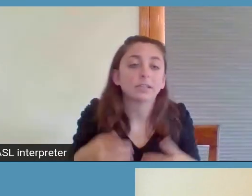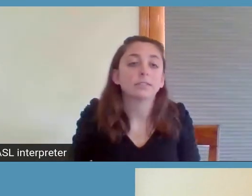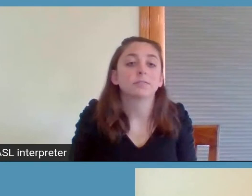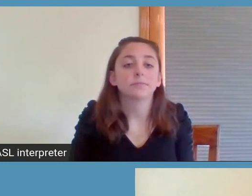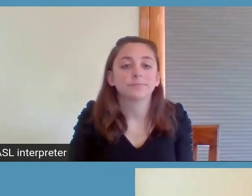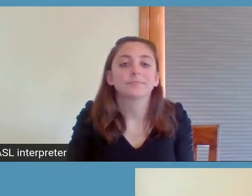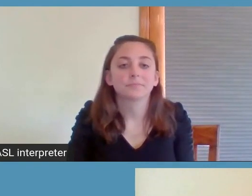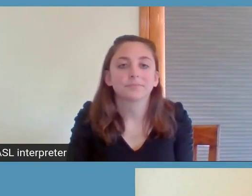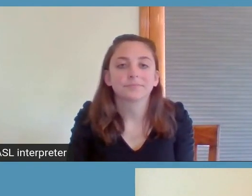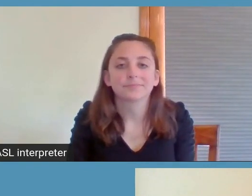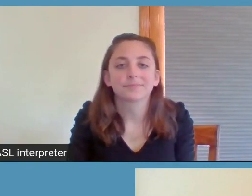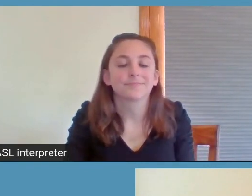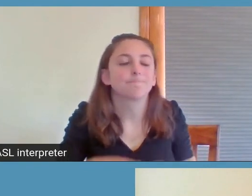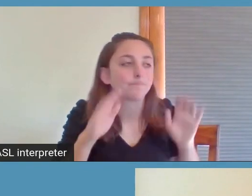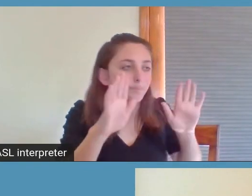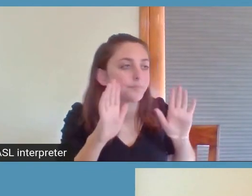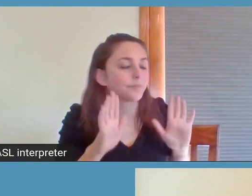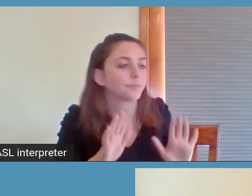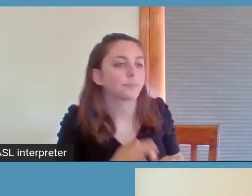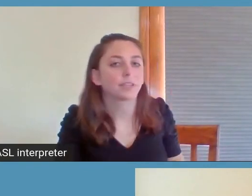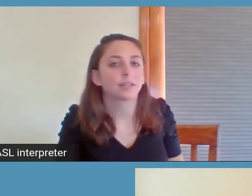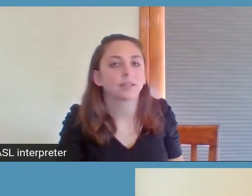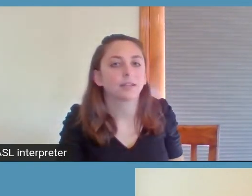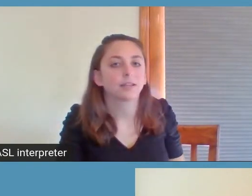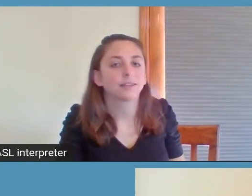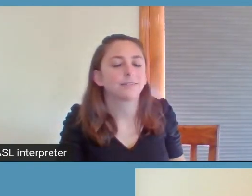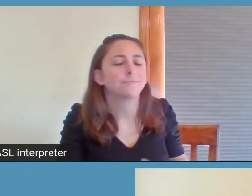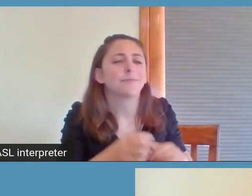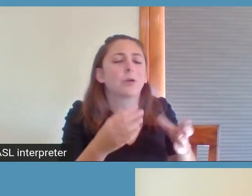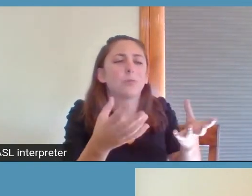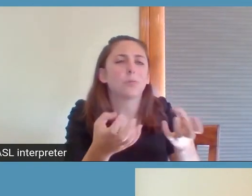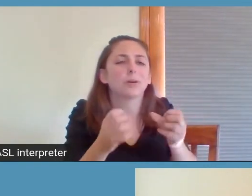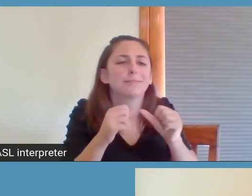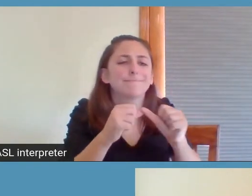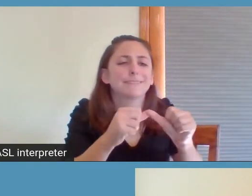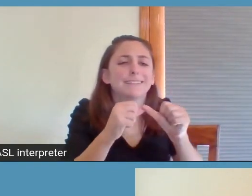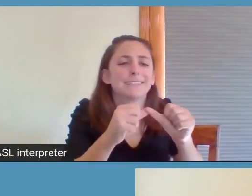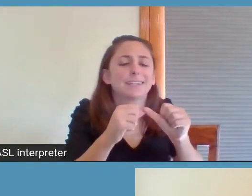awesome you know i'd keep going but we're on a time limit so i really appreciate this we